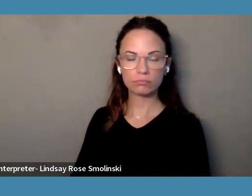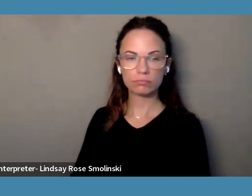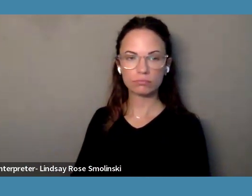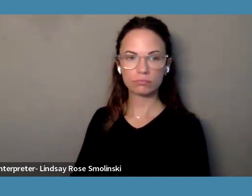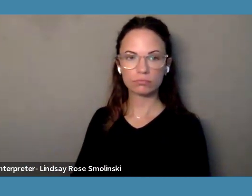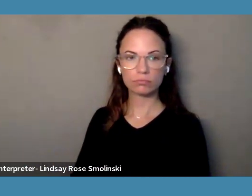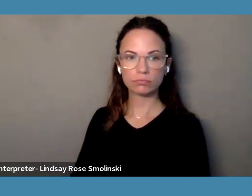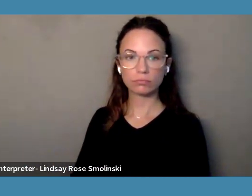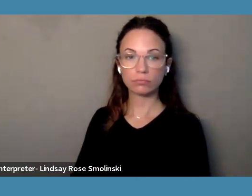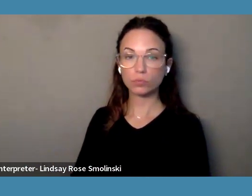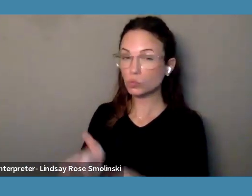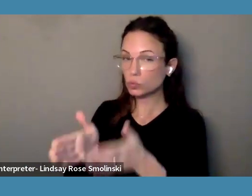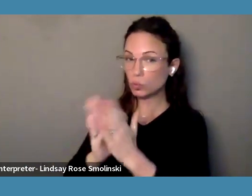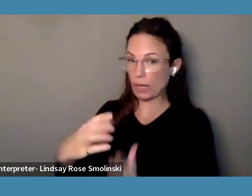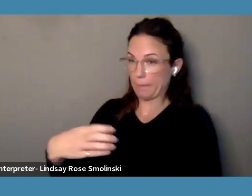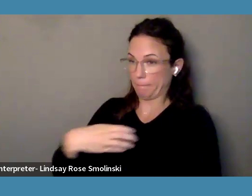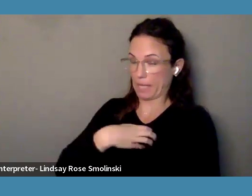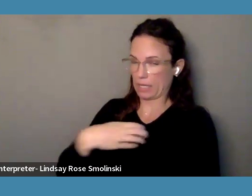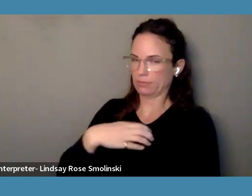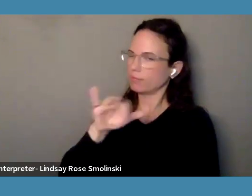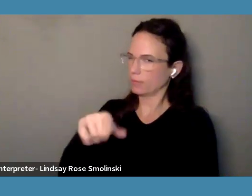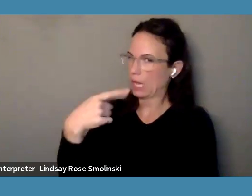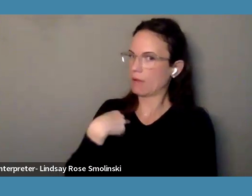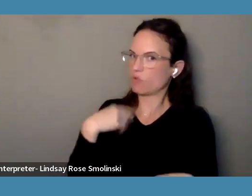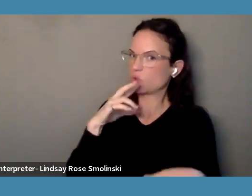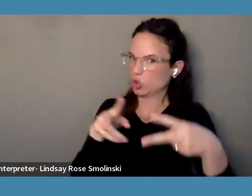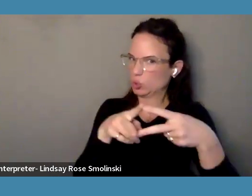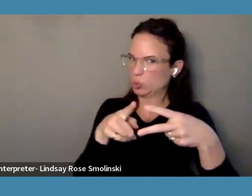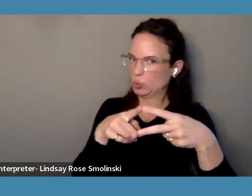The requesting an appeal, this is slide one of two on requesting an appeal.